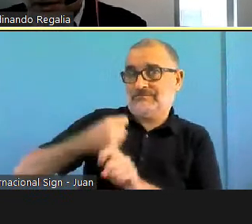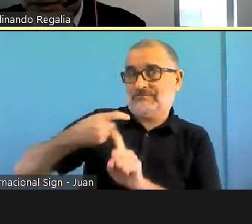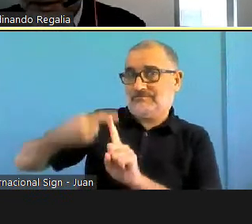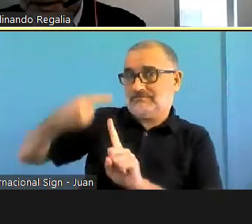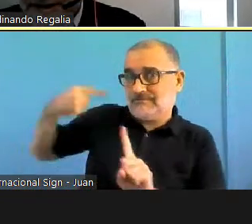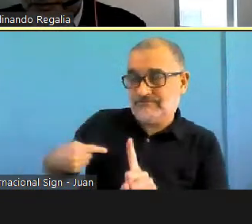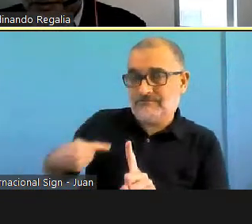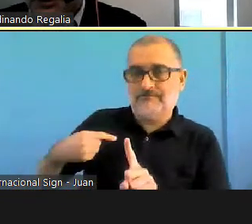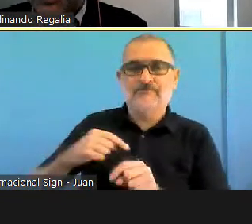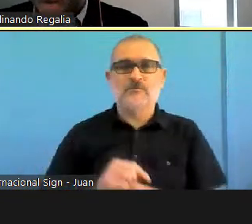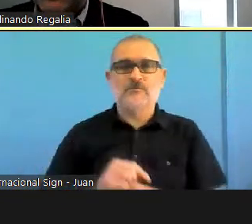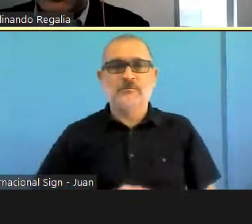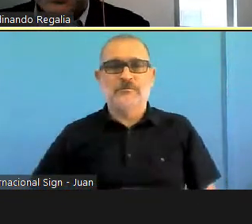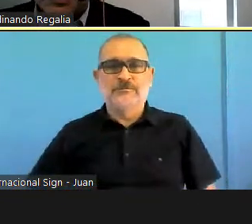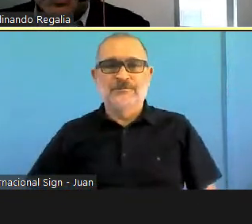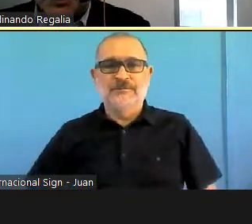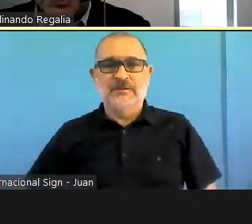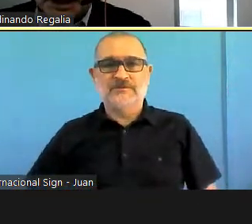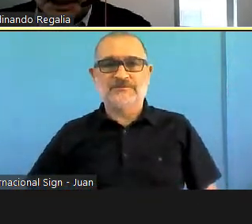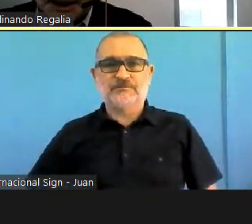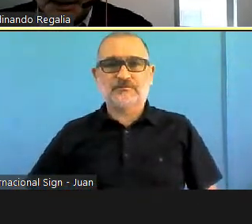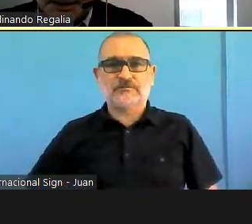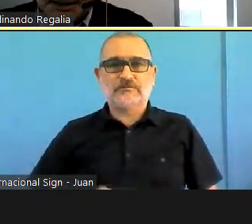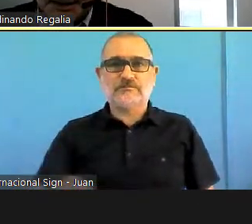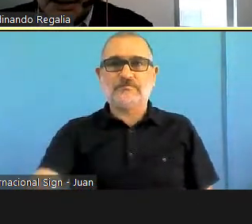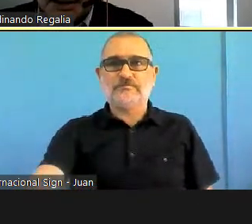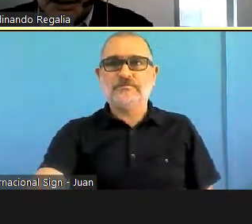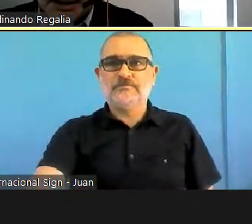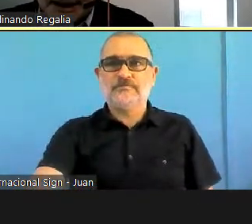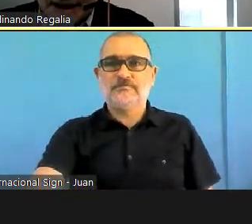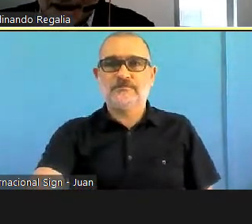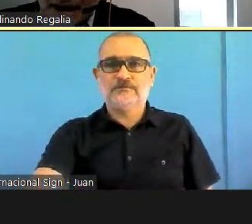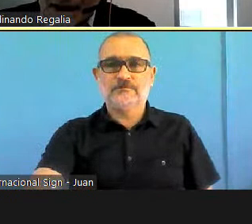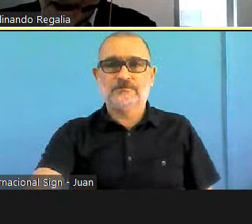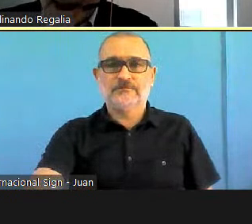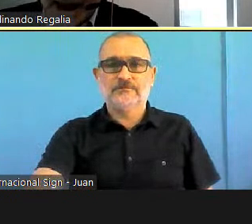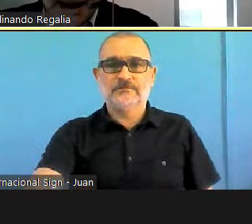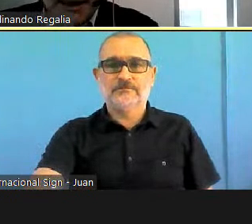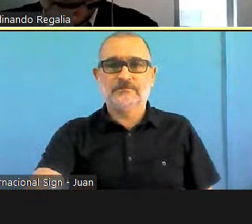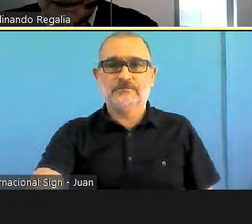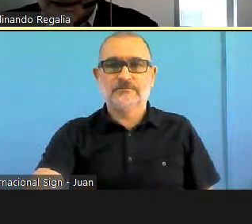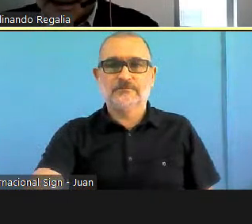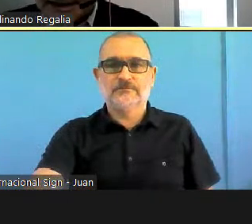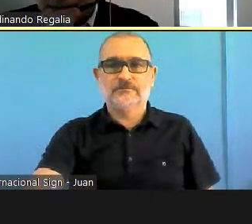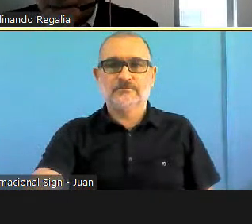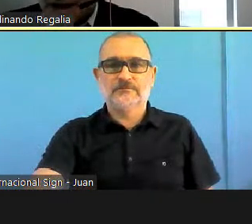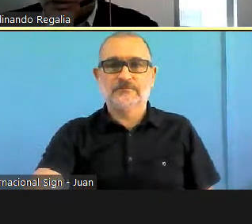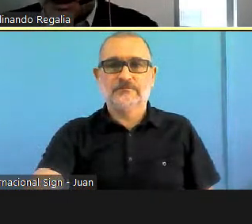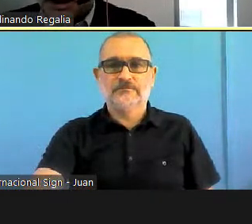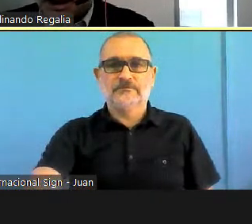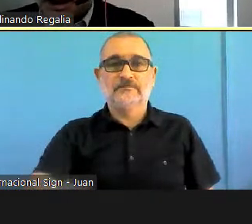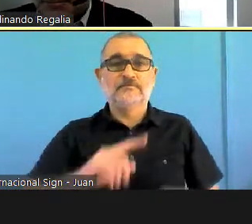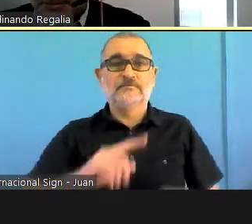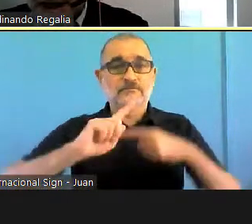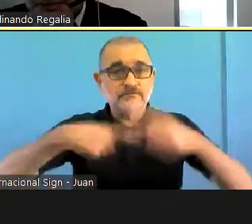with the sense of urgency generated by the pandemic. Health is a systemic outcome, making